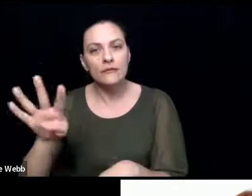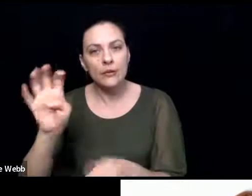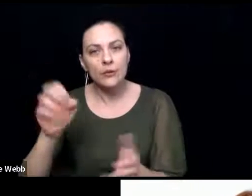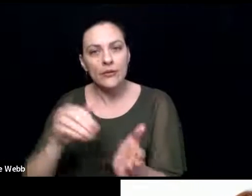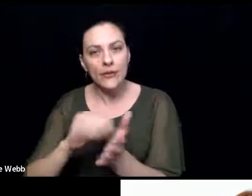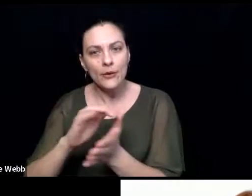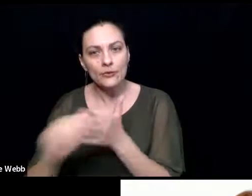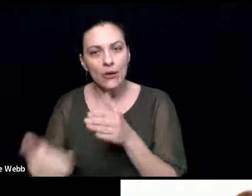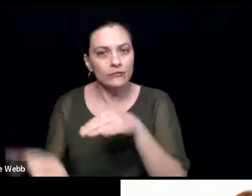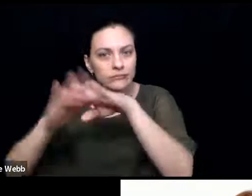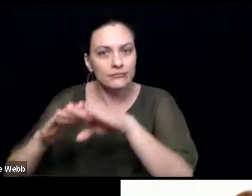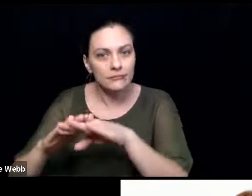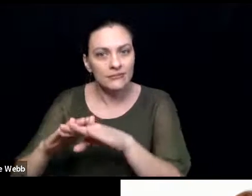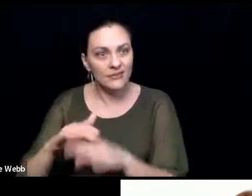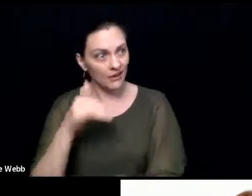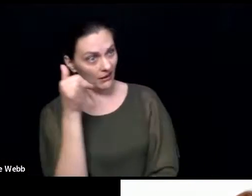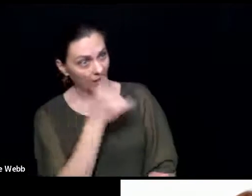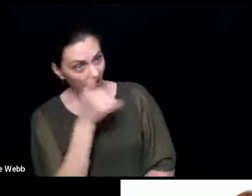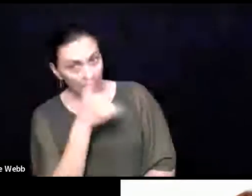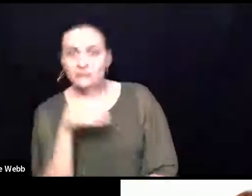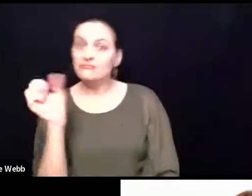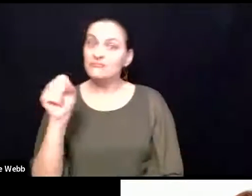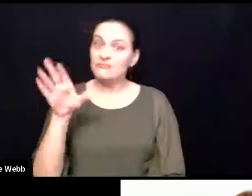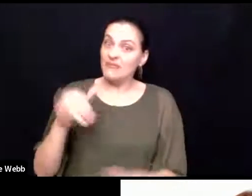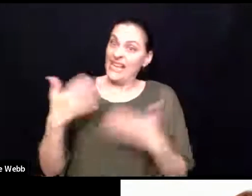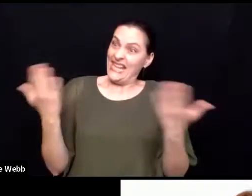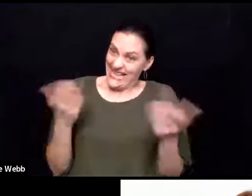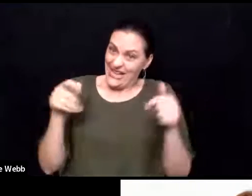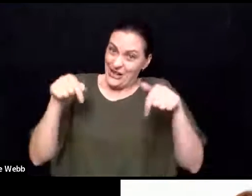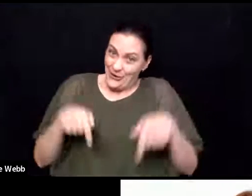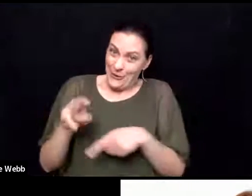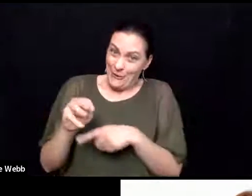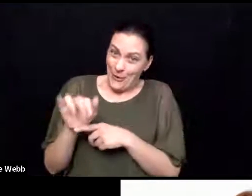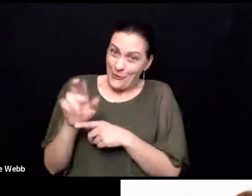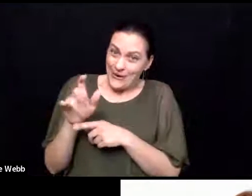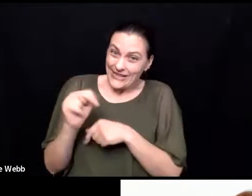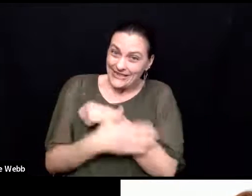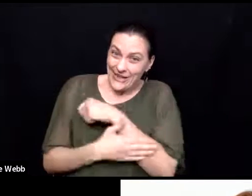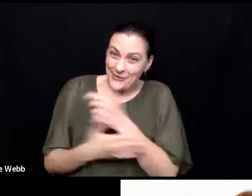I work with a lot of community organizations and we are still dealing with the same problems the